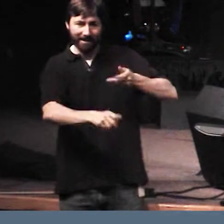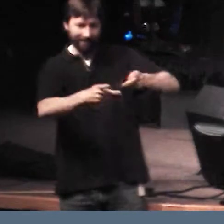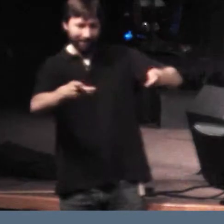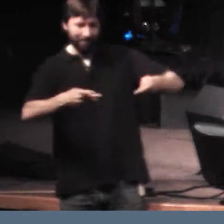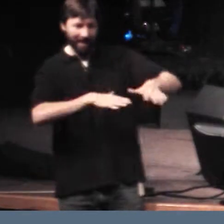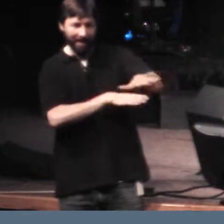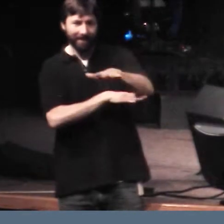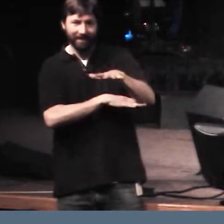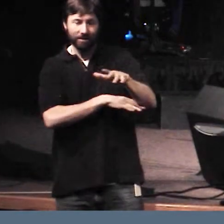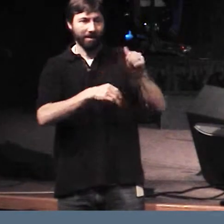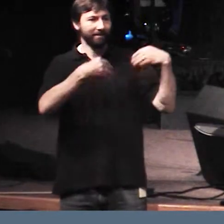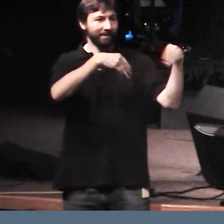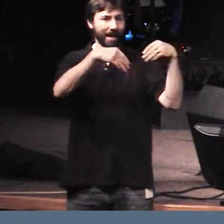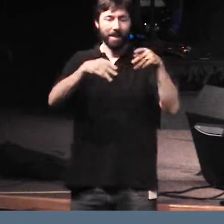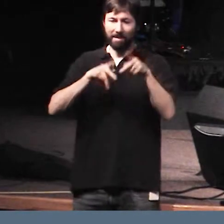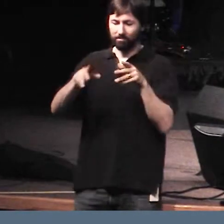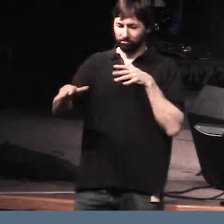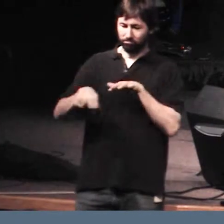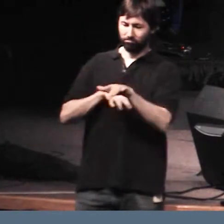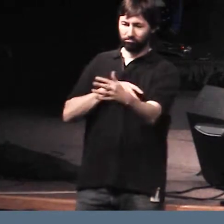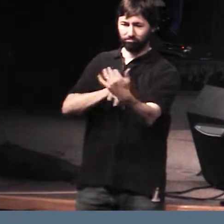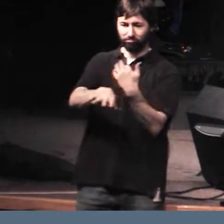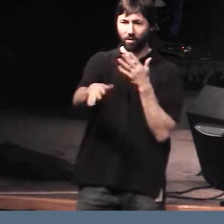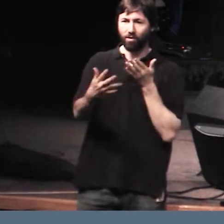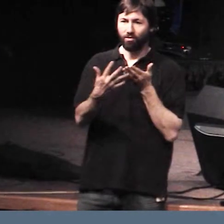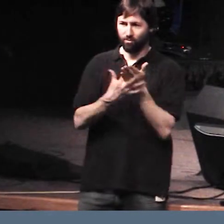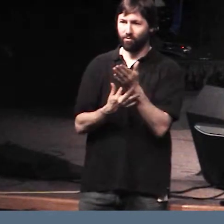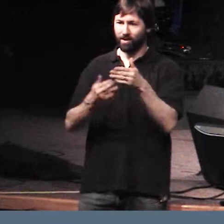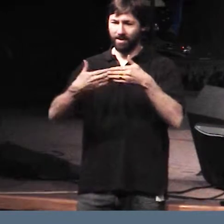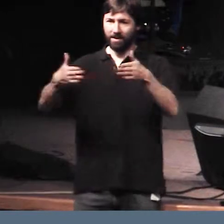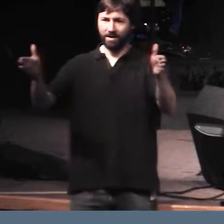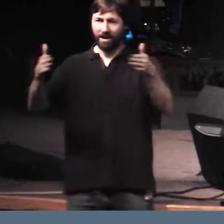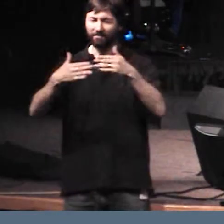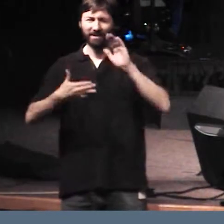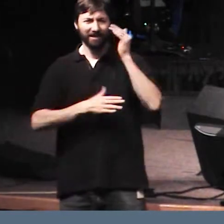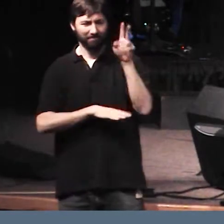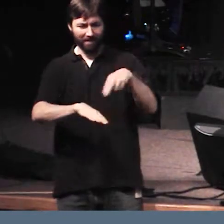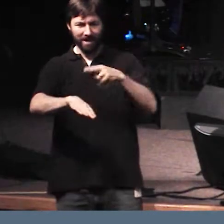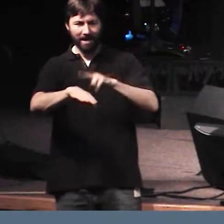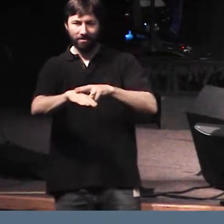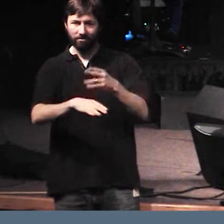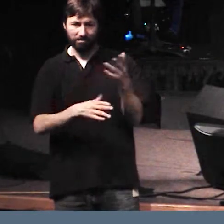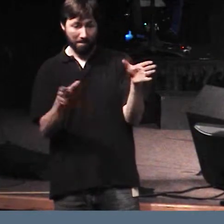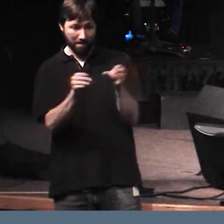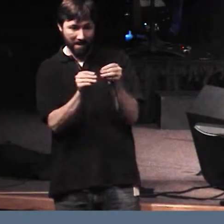so they could sell their wares as people come and go out the city and so it just seemed natural to to hold our meetings there because if you need to find somebody